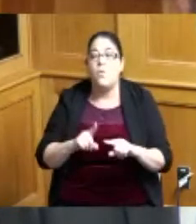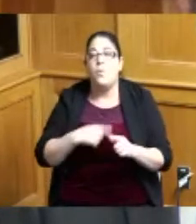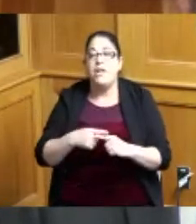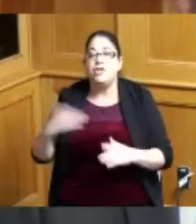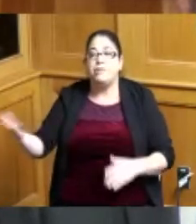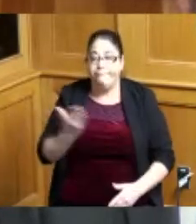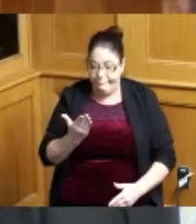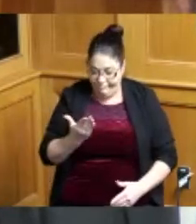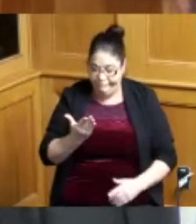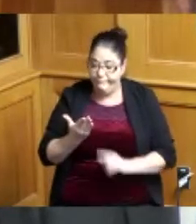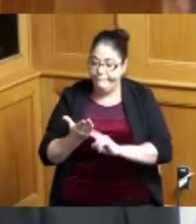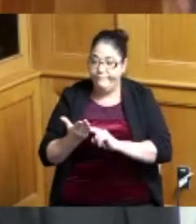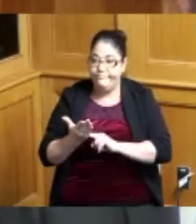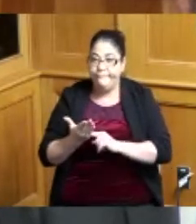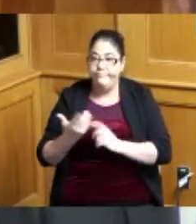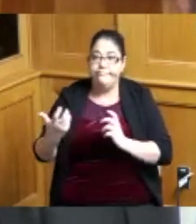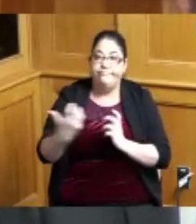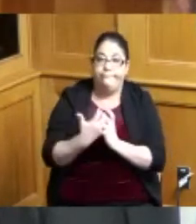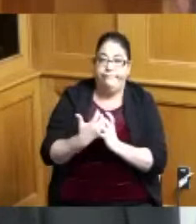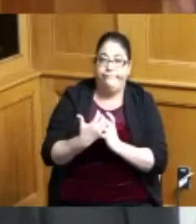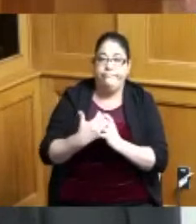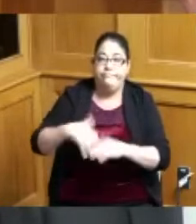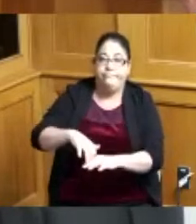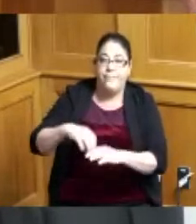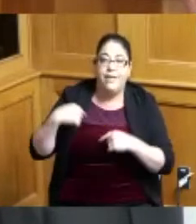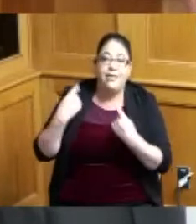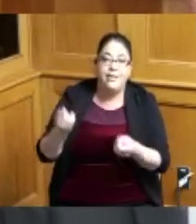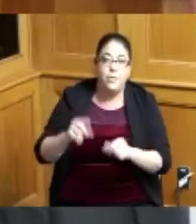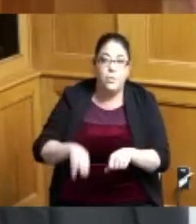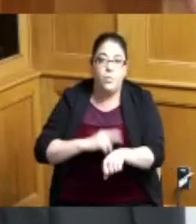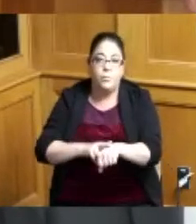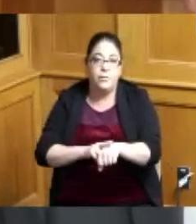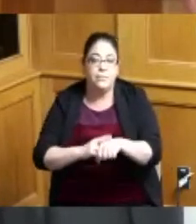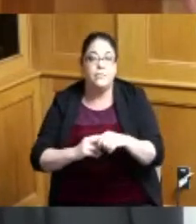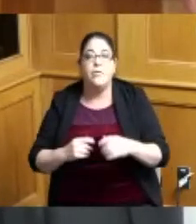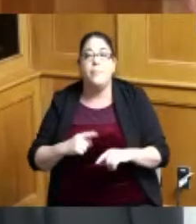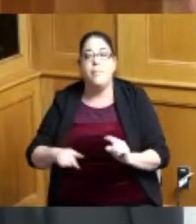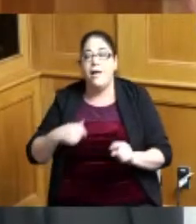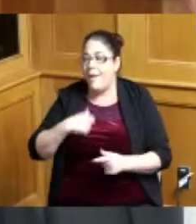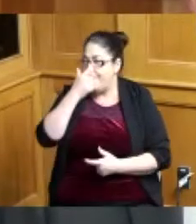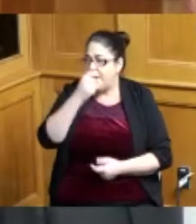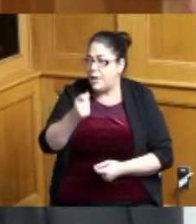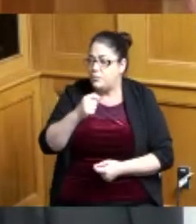in line with what is typically done so again Madam President I'm just interested in getting a little